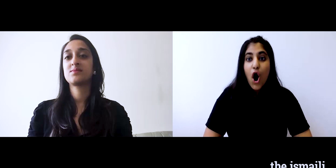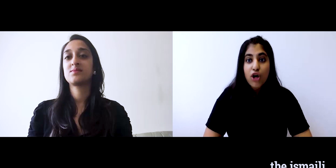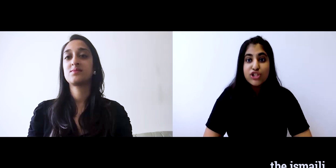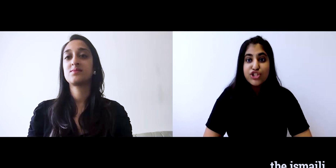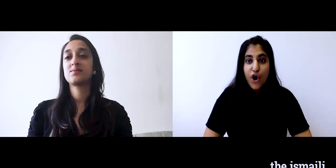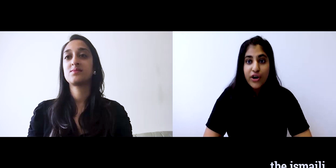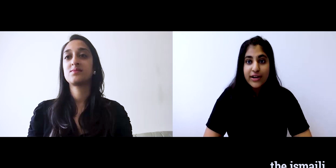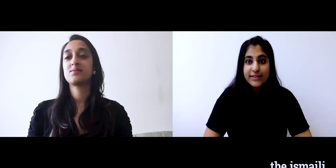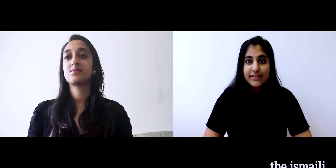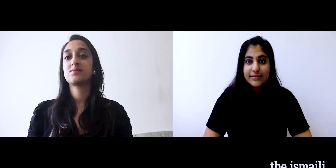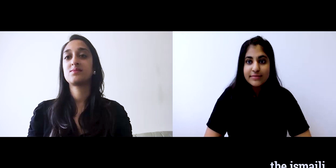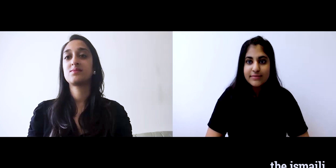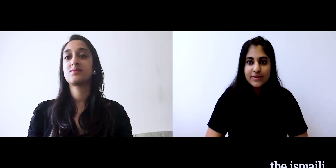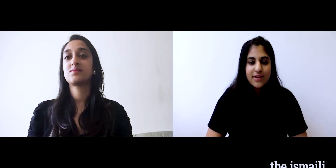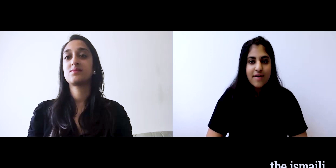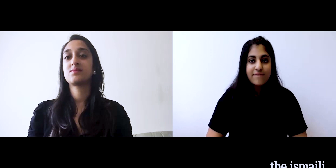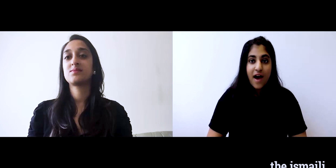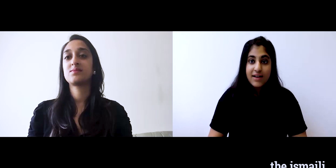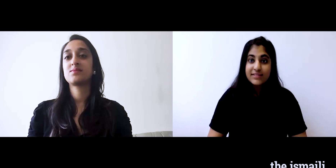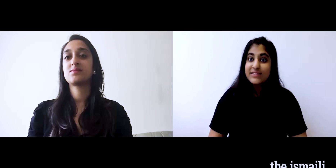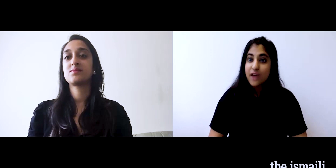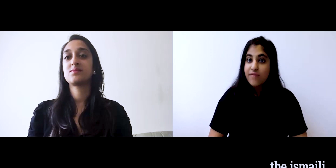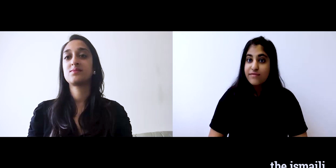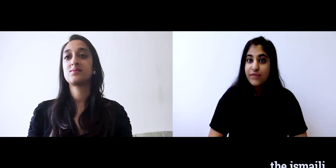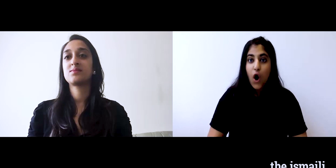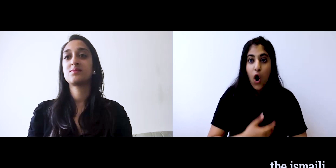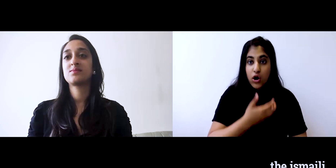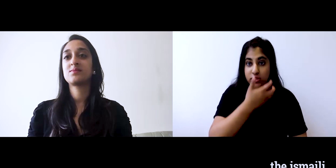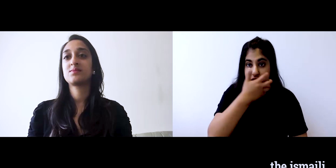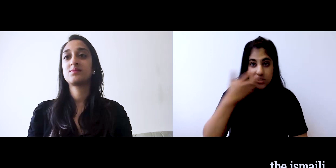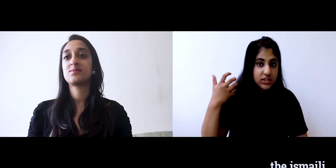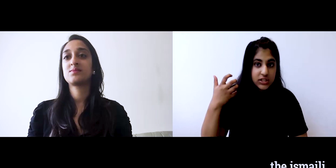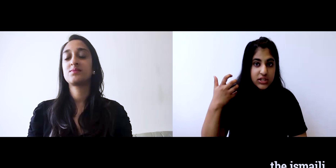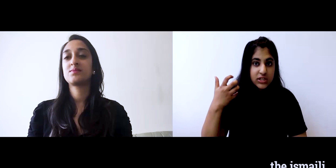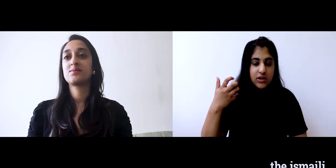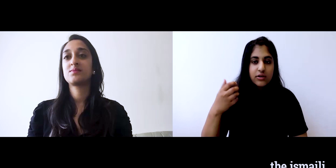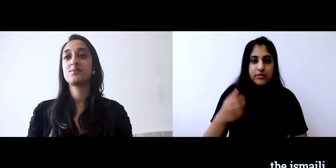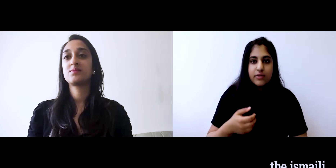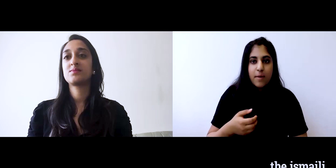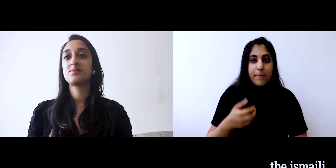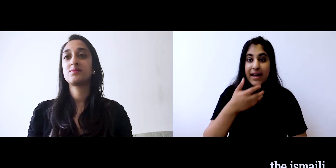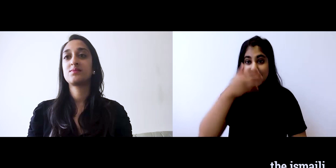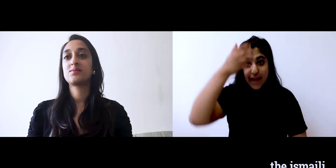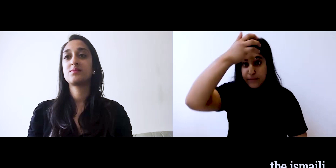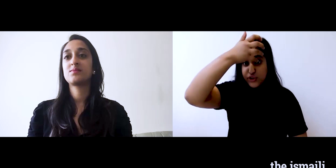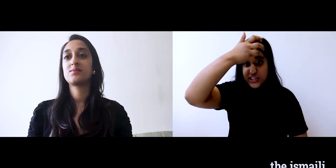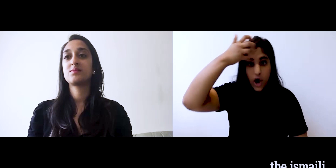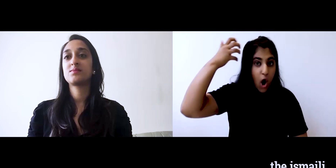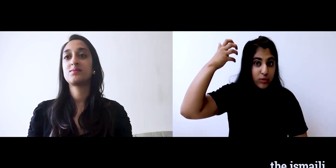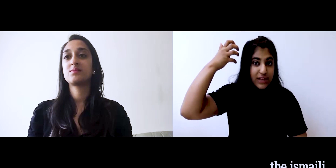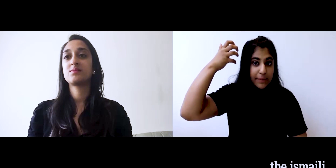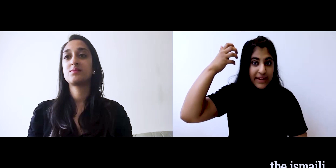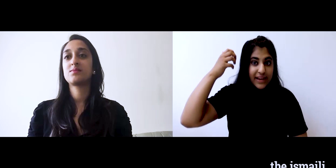Hot chocolate First, sign for hot. But except usually hot is up here,